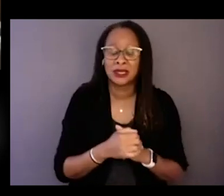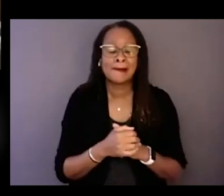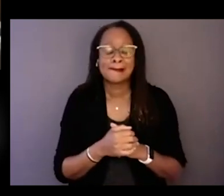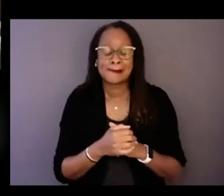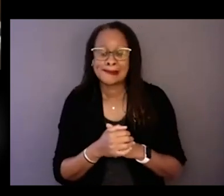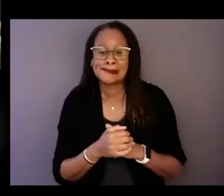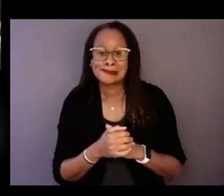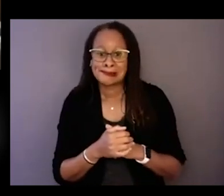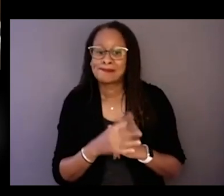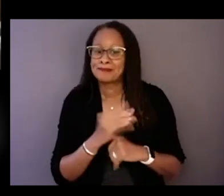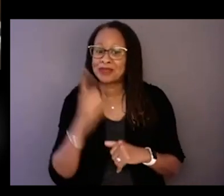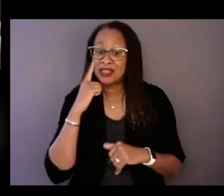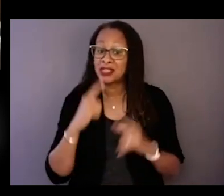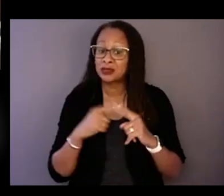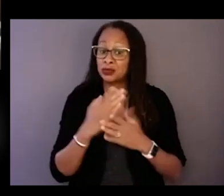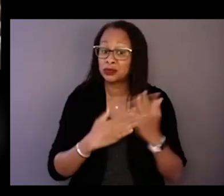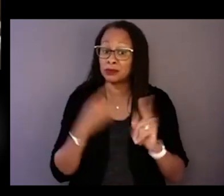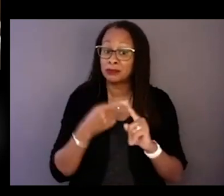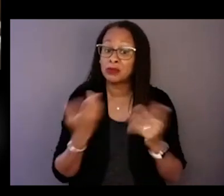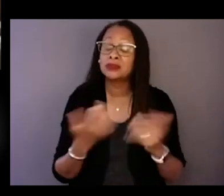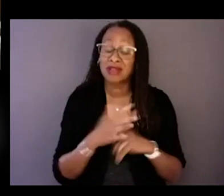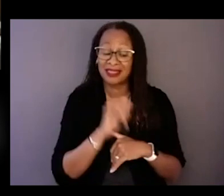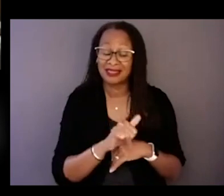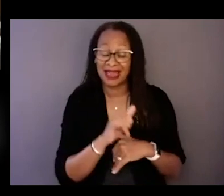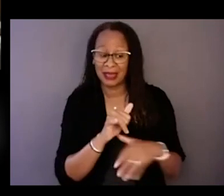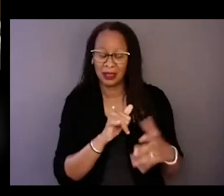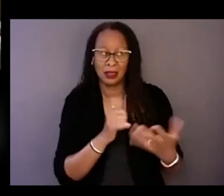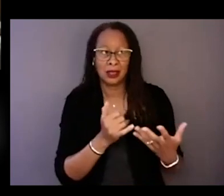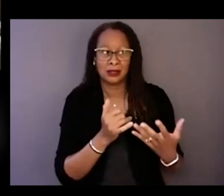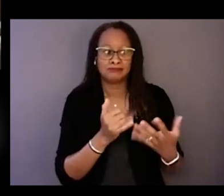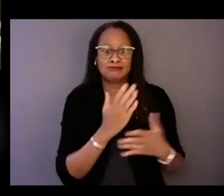And I think to some extent that that complicit that sort of mass acknowledgement